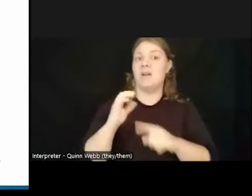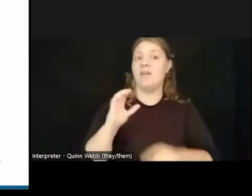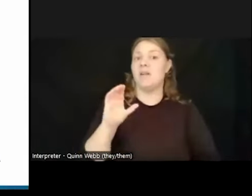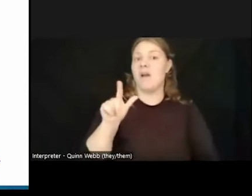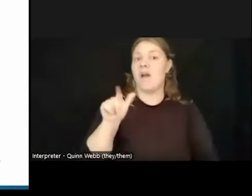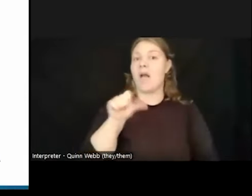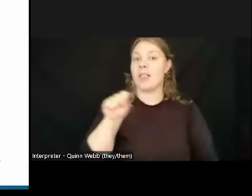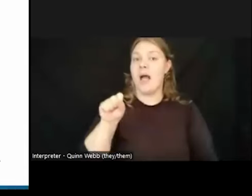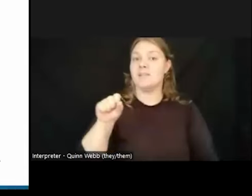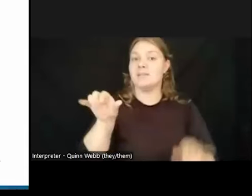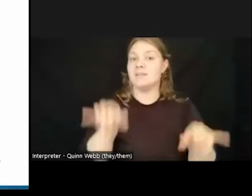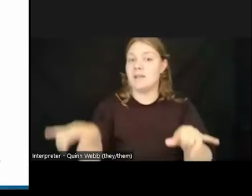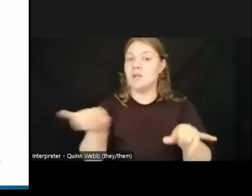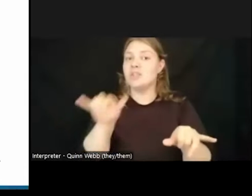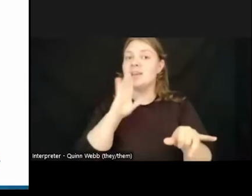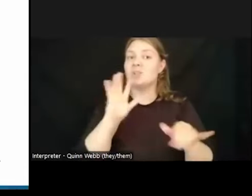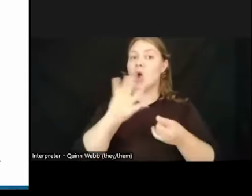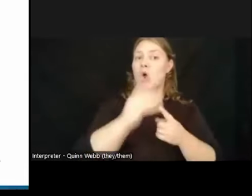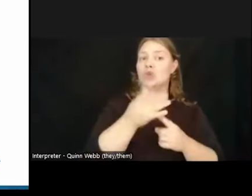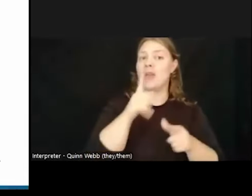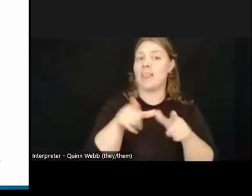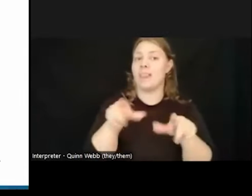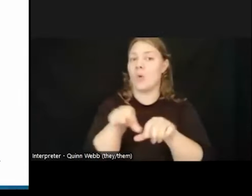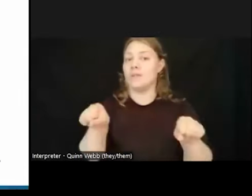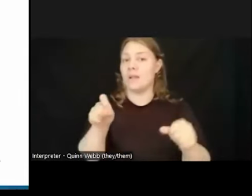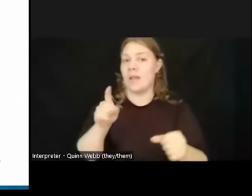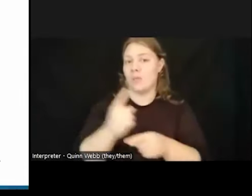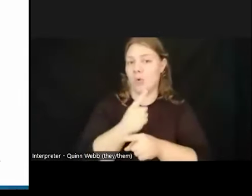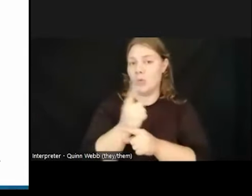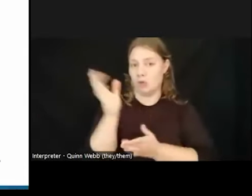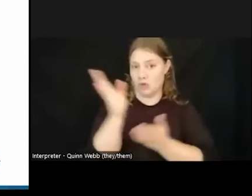and linguistically appropriate services and ensuring that people are being provided the